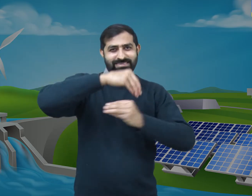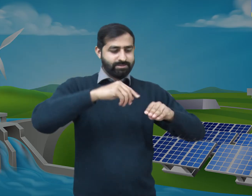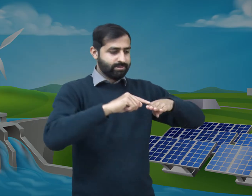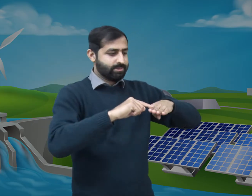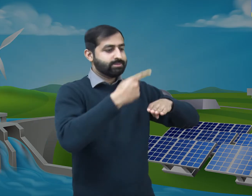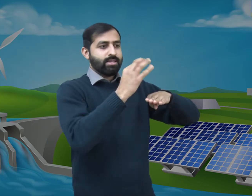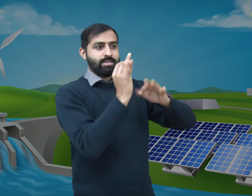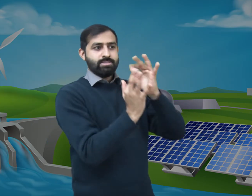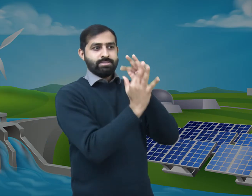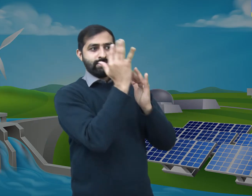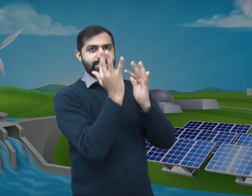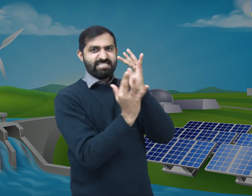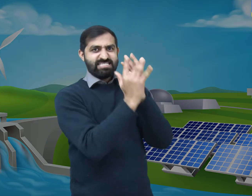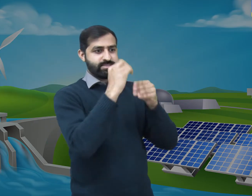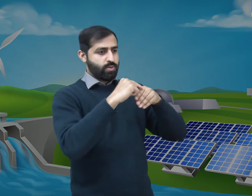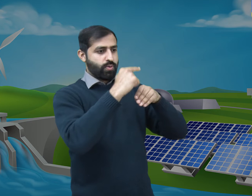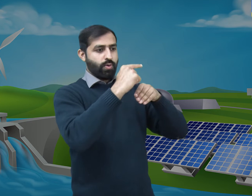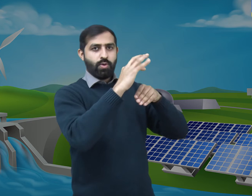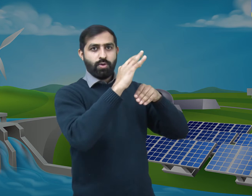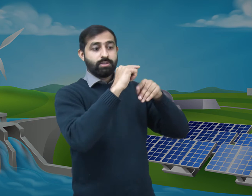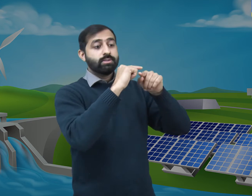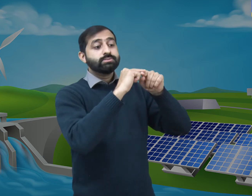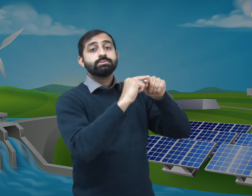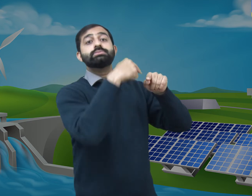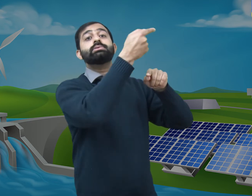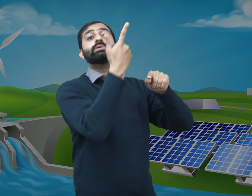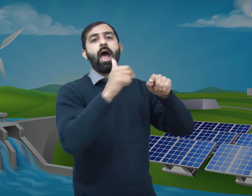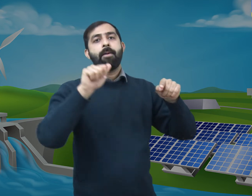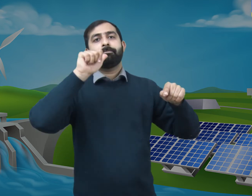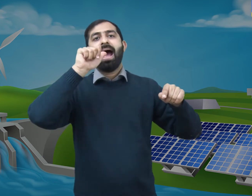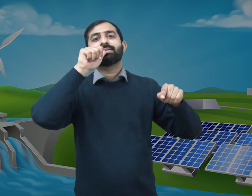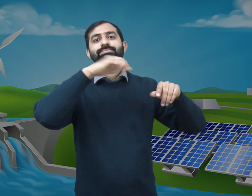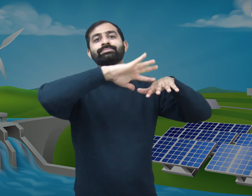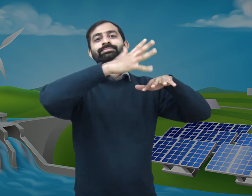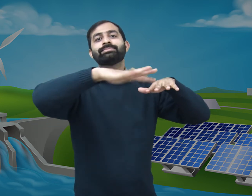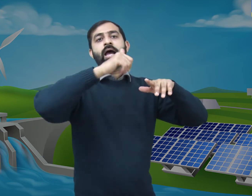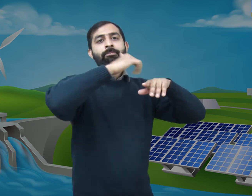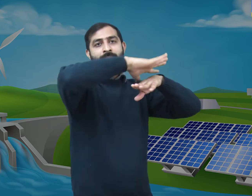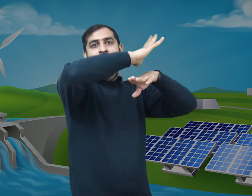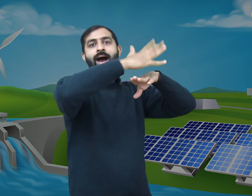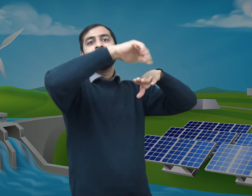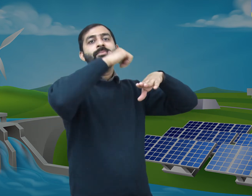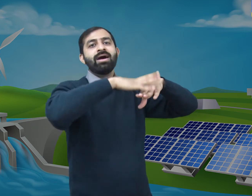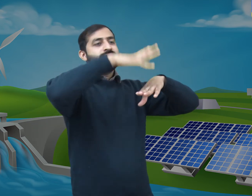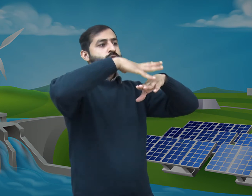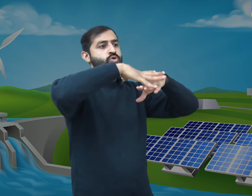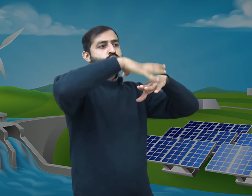In the power plant there is a boiler which is a furnace where combustion takes place. Pulverized coal is injected into the furnace through the burner.